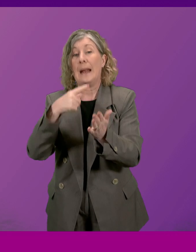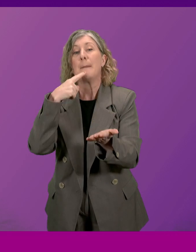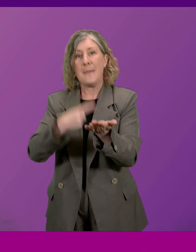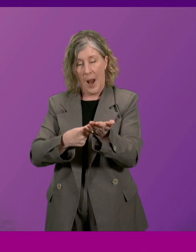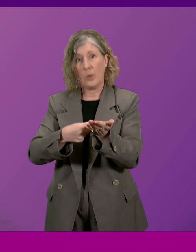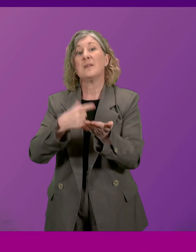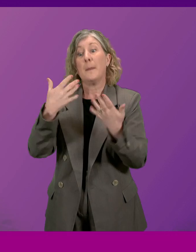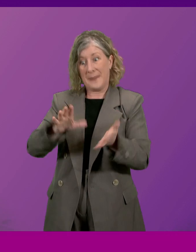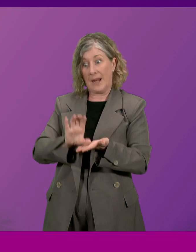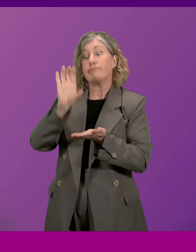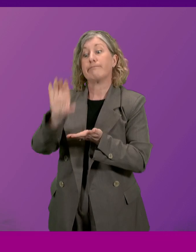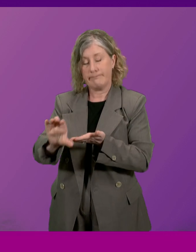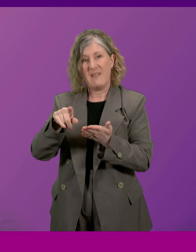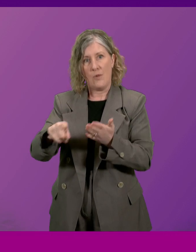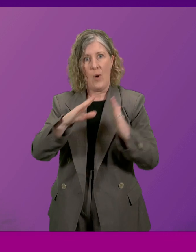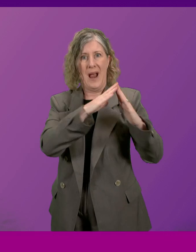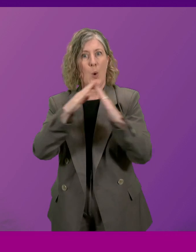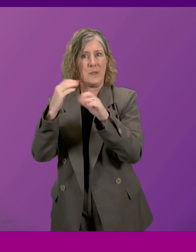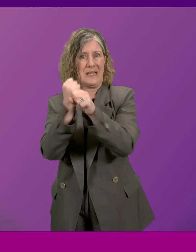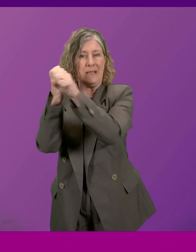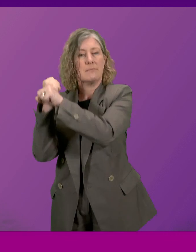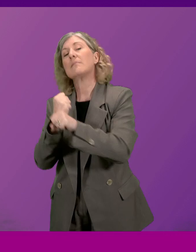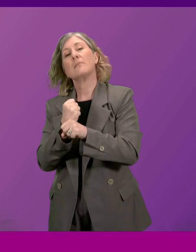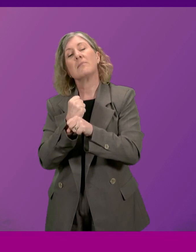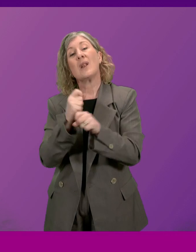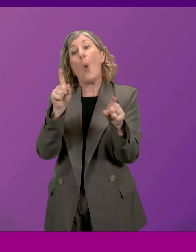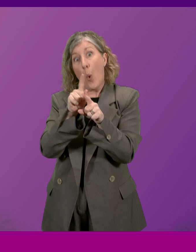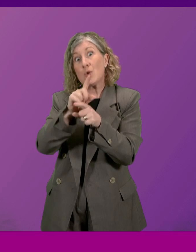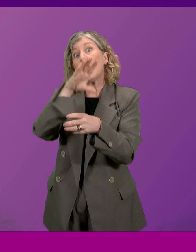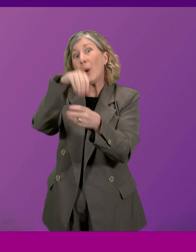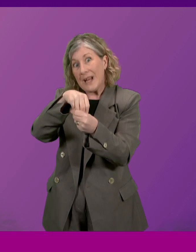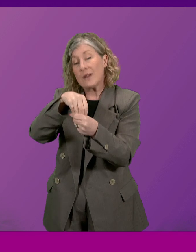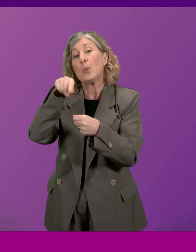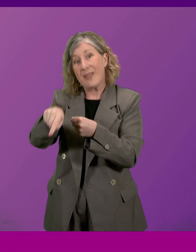housing budget. As part of that, resources are available to tackle the issue of voids,